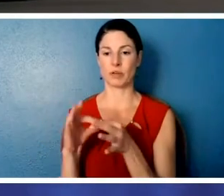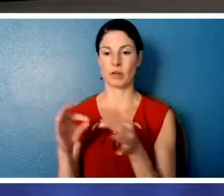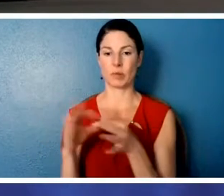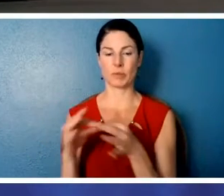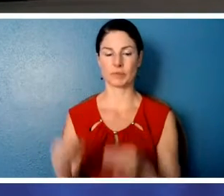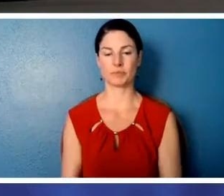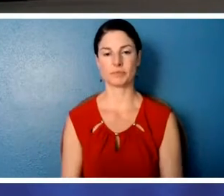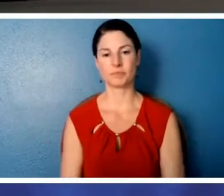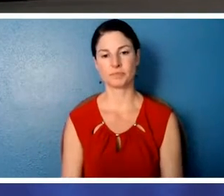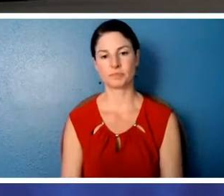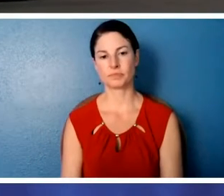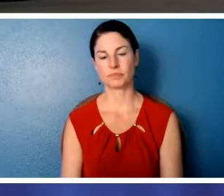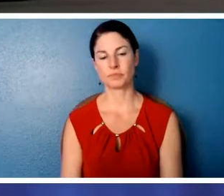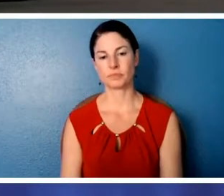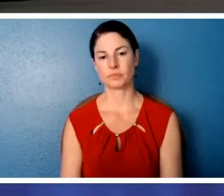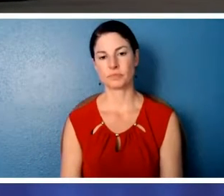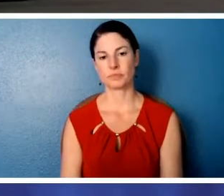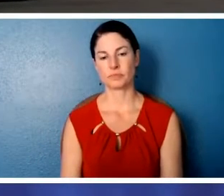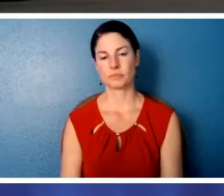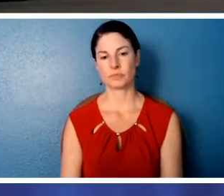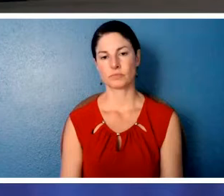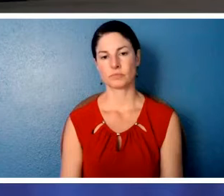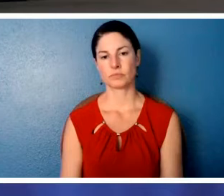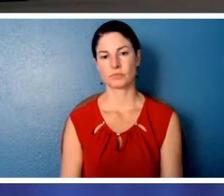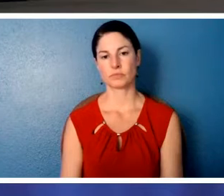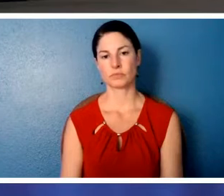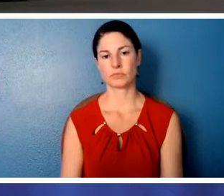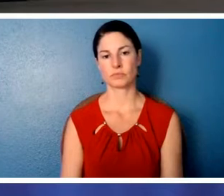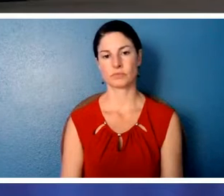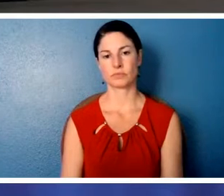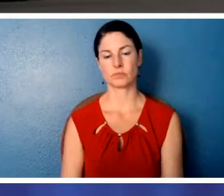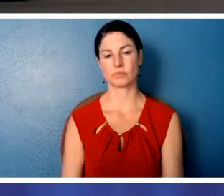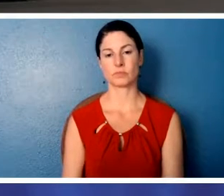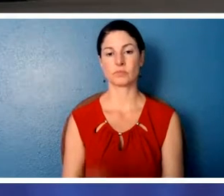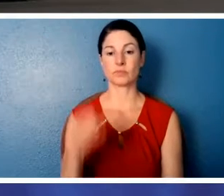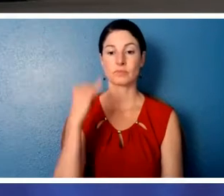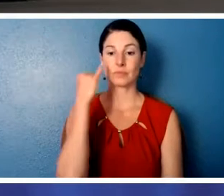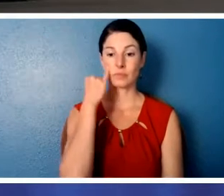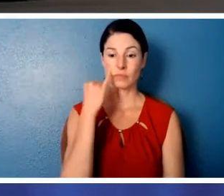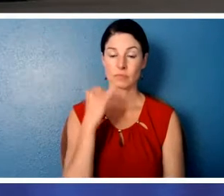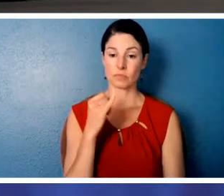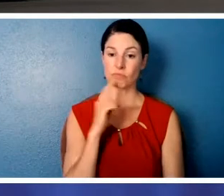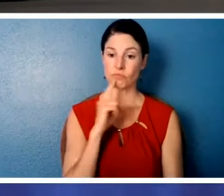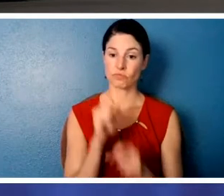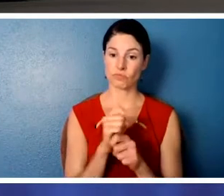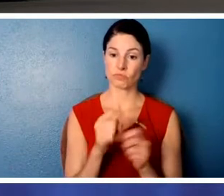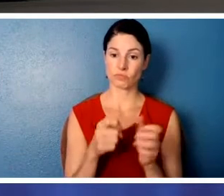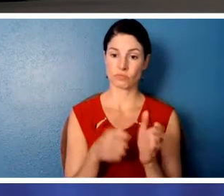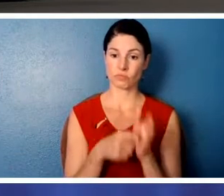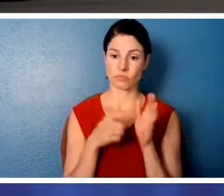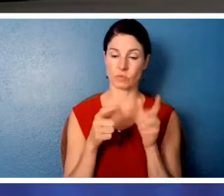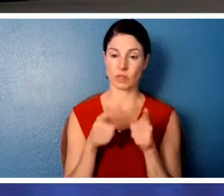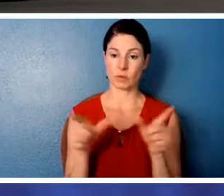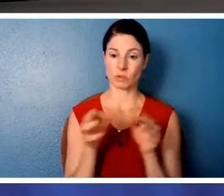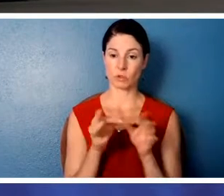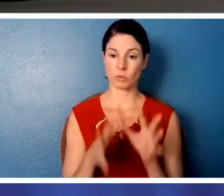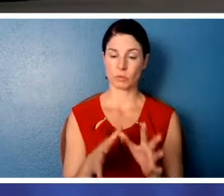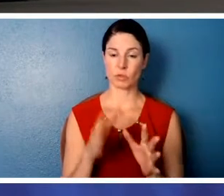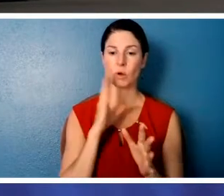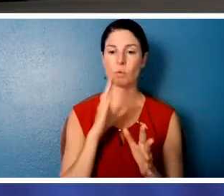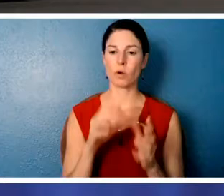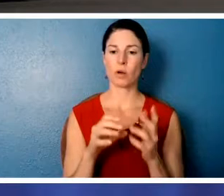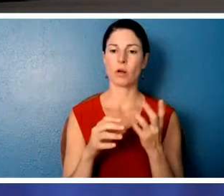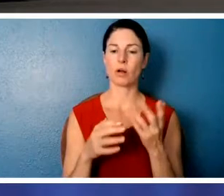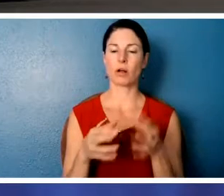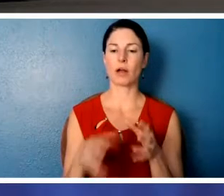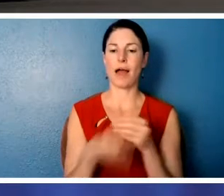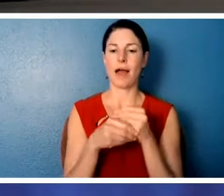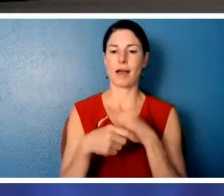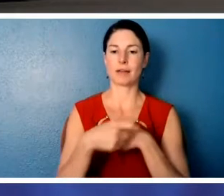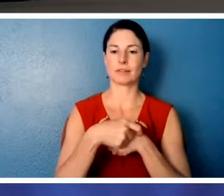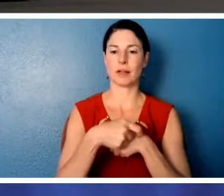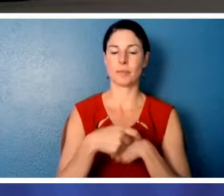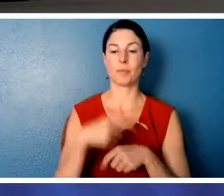additional time will be made available for those using language interpretation services, there will also be an American sign language interpreter on your screen at all times.